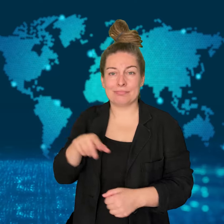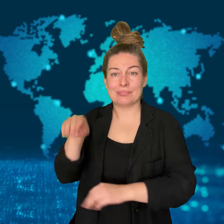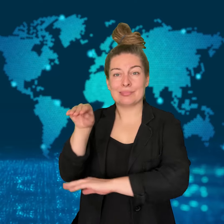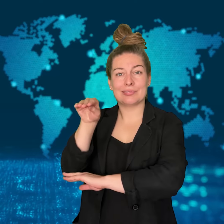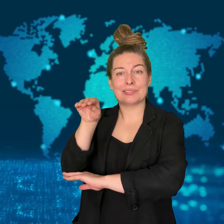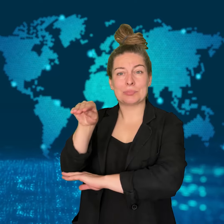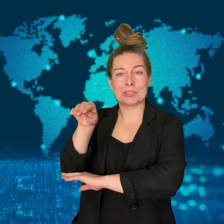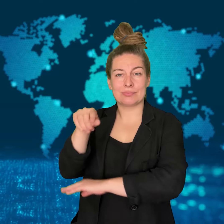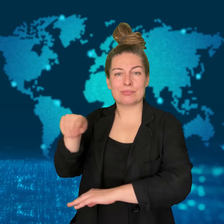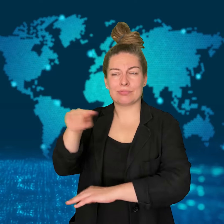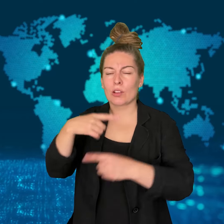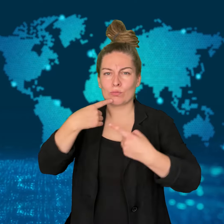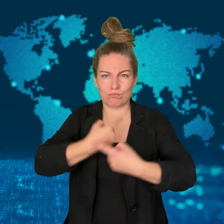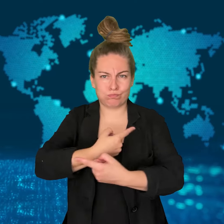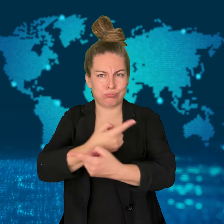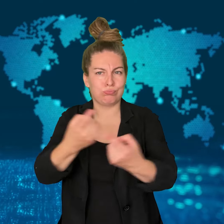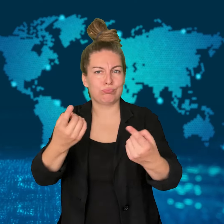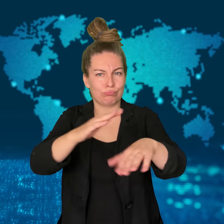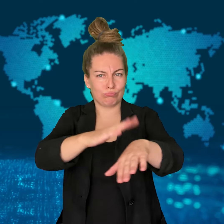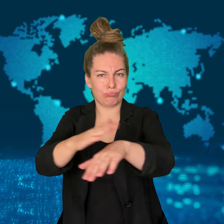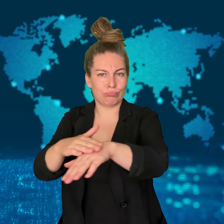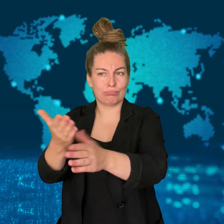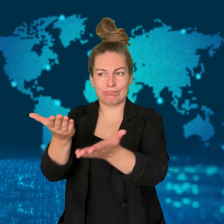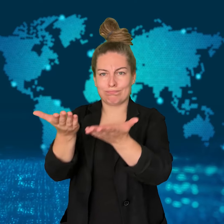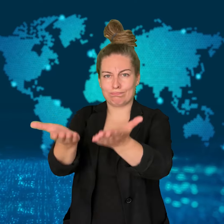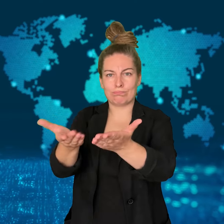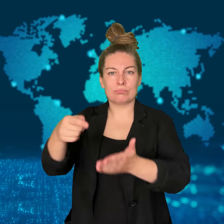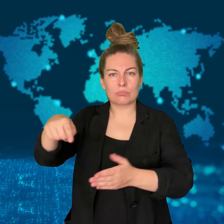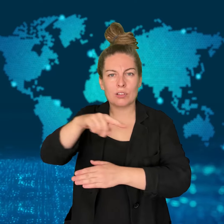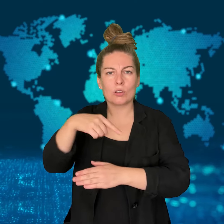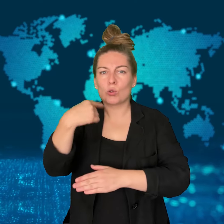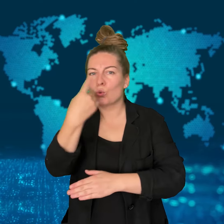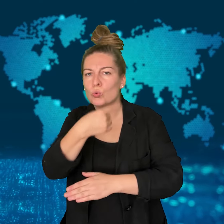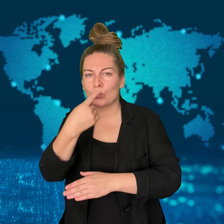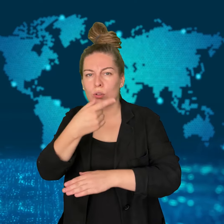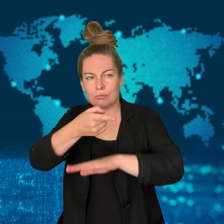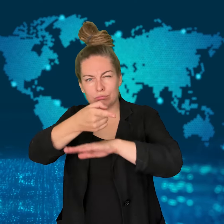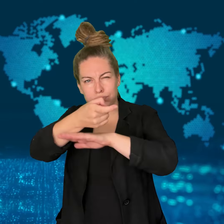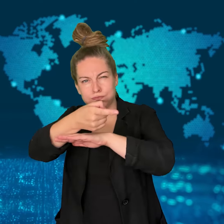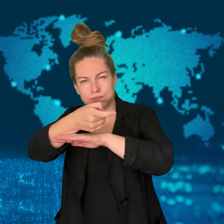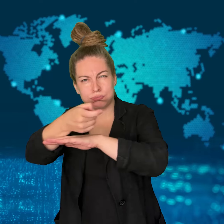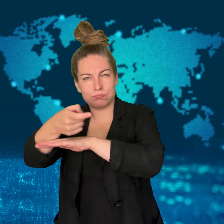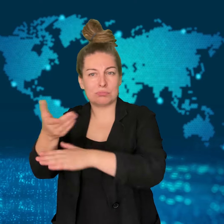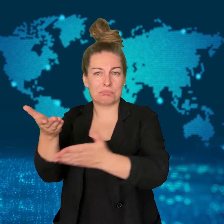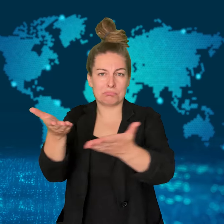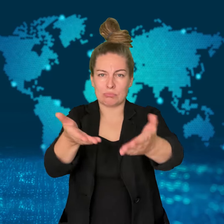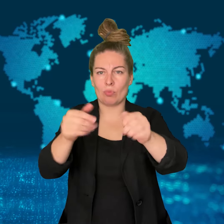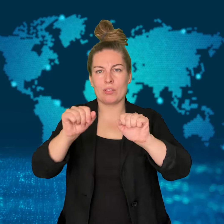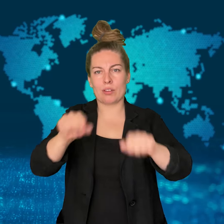The practice has angered animal rights groups.